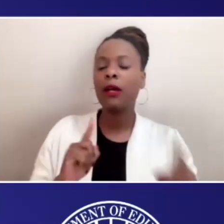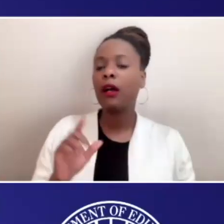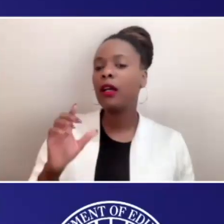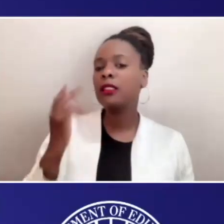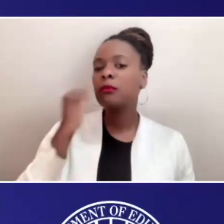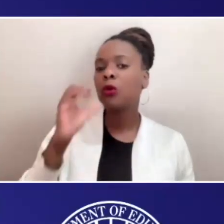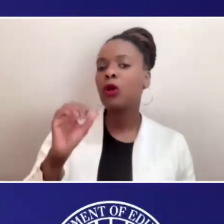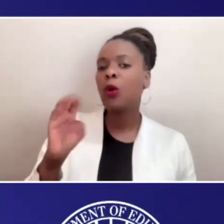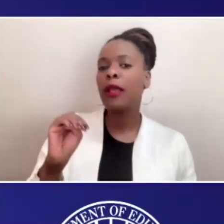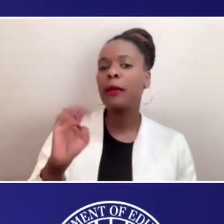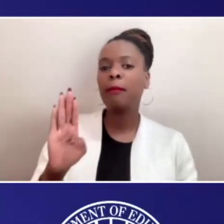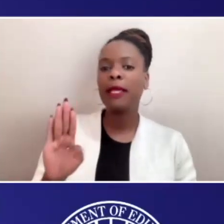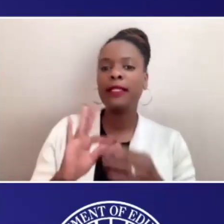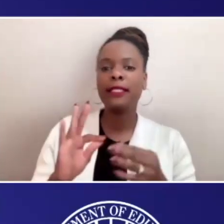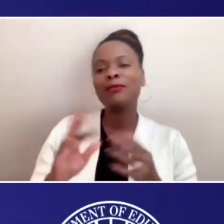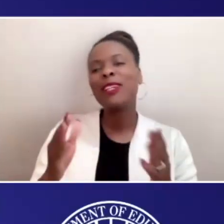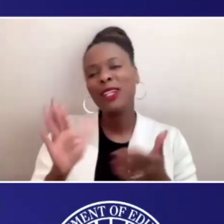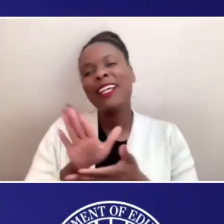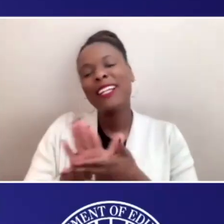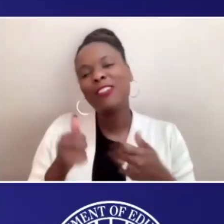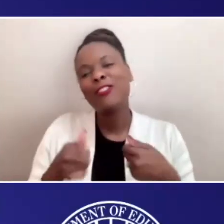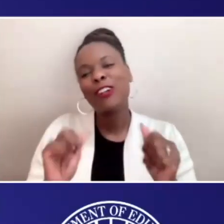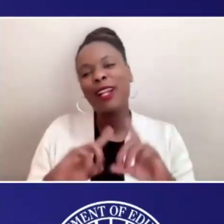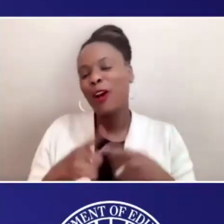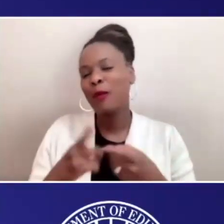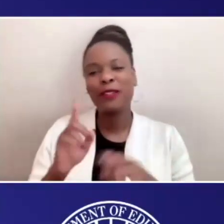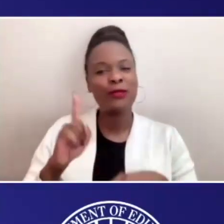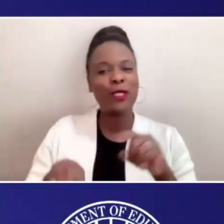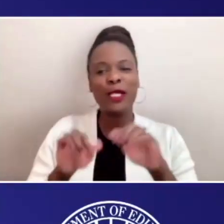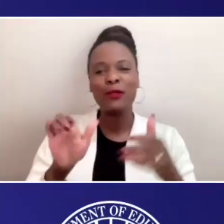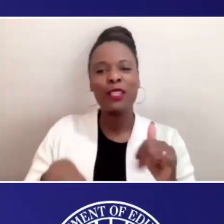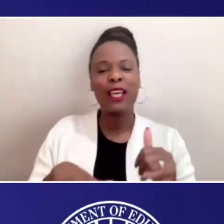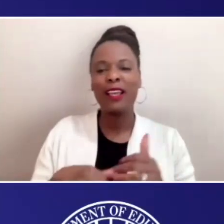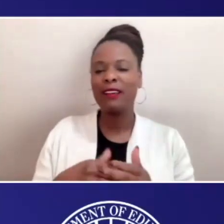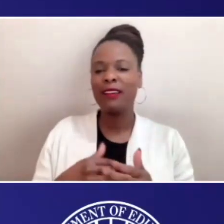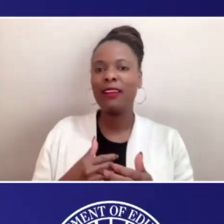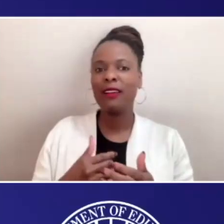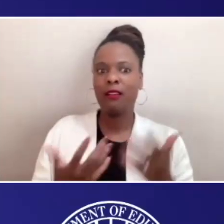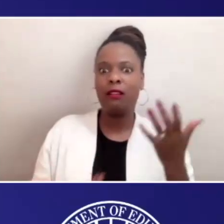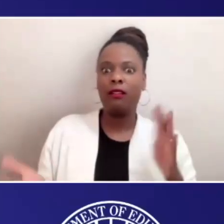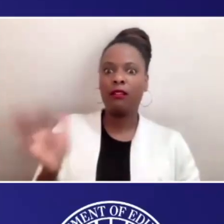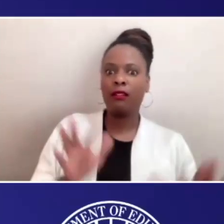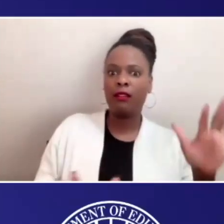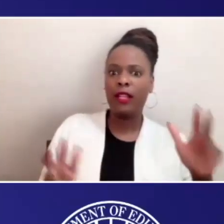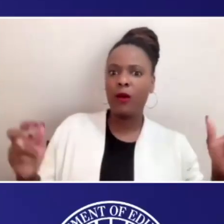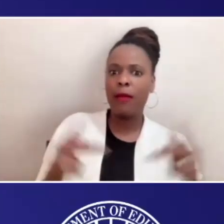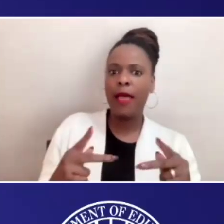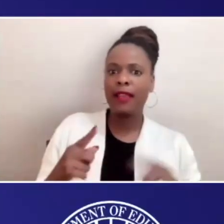well, nice try, Department, but no, you can't do that. You overstepped. You can't do that. And we get back and by then we're kind of shut out of negotiations.